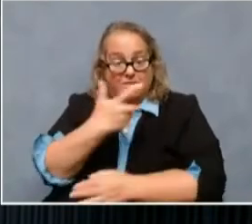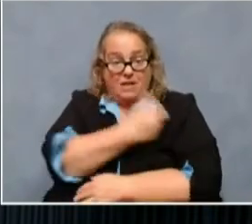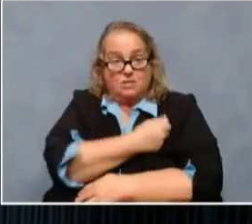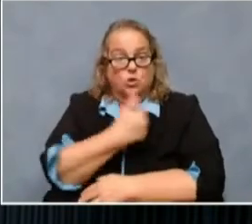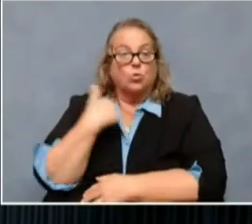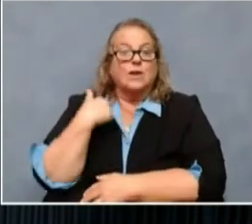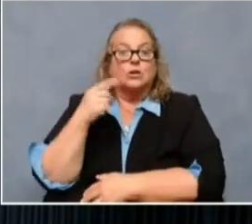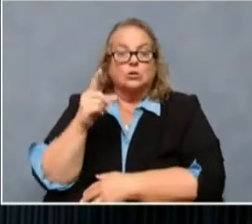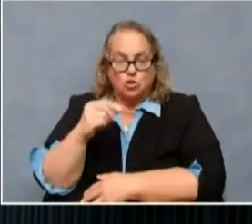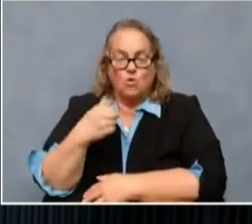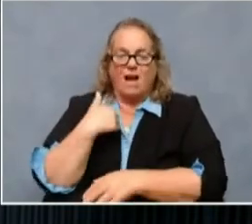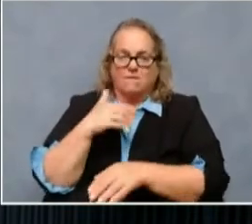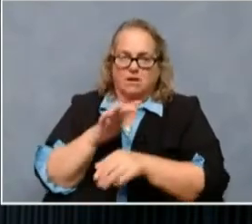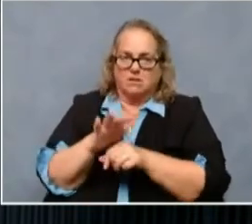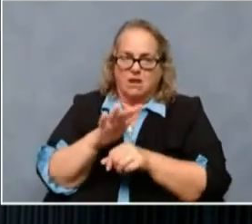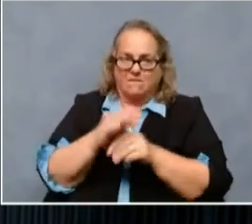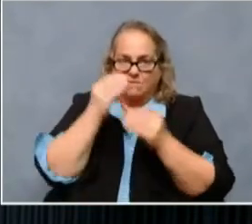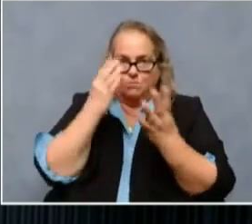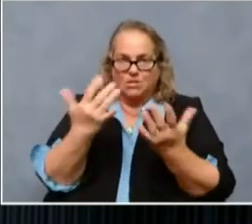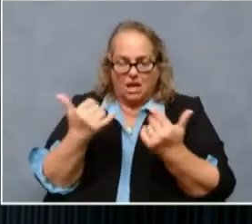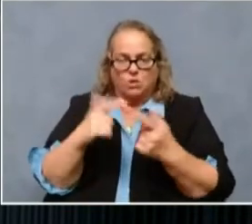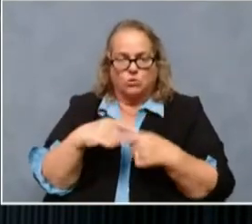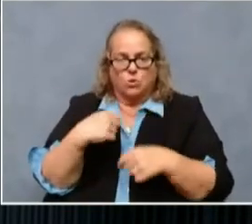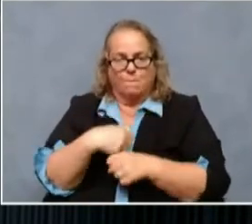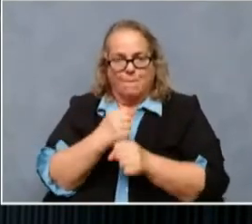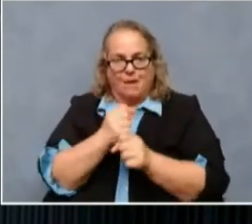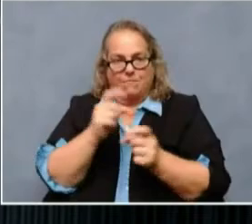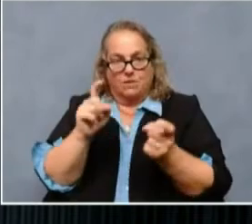make the adjustment which is going to be made in the federal system tonight